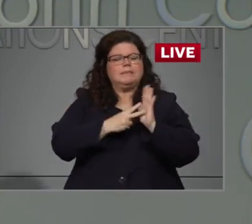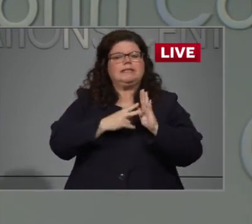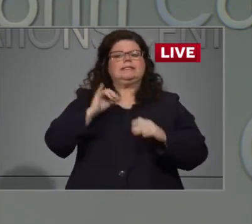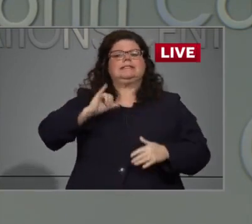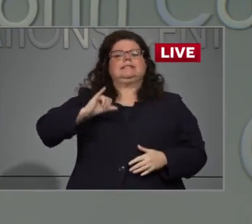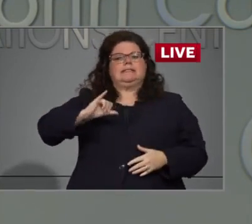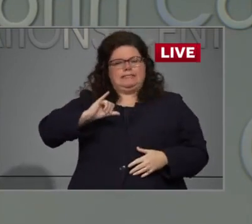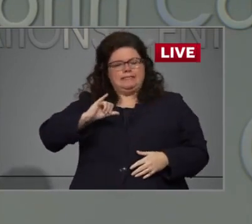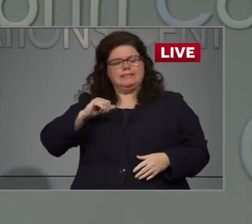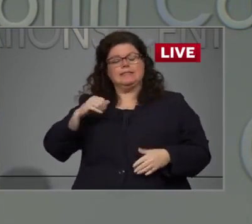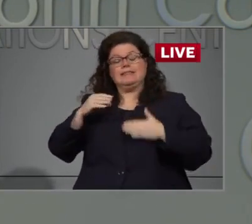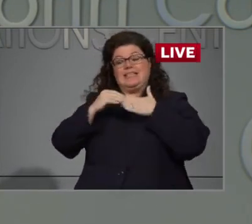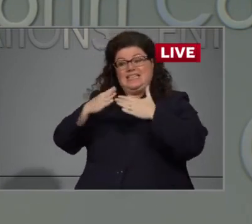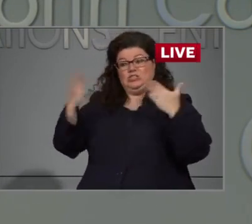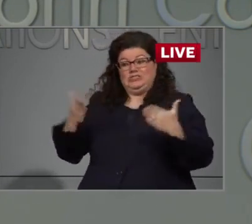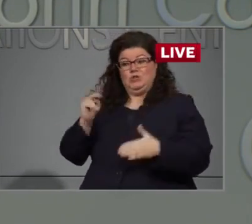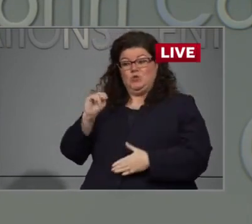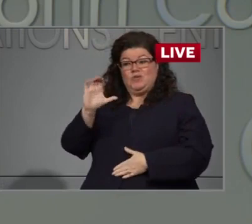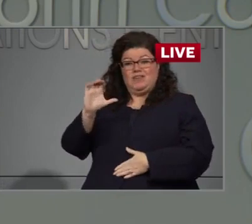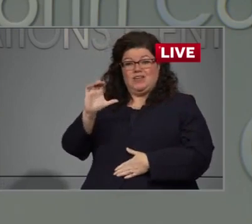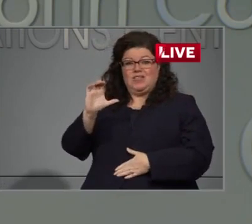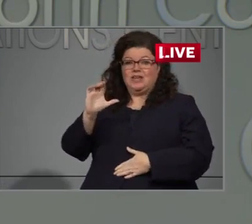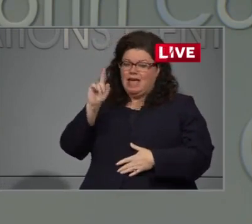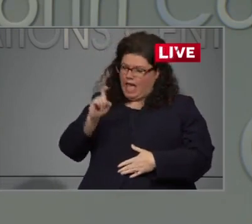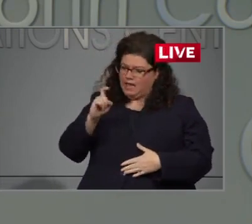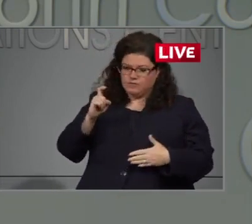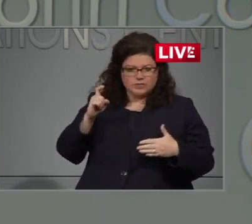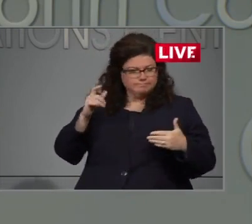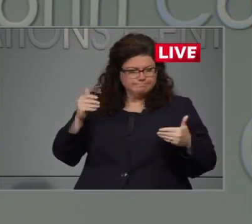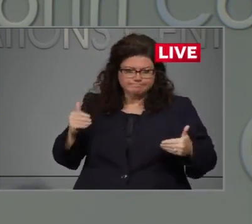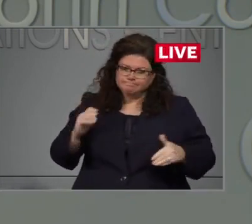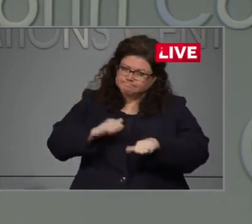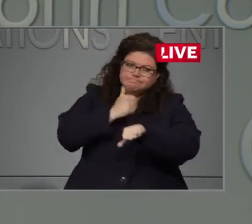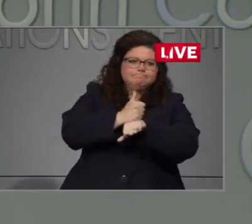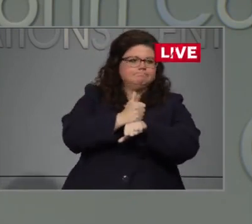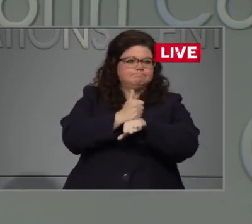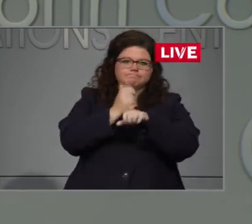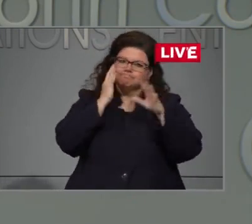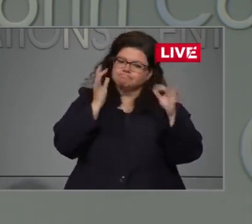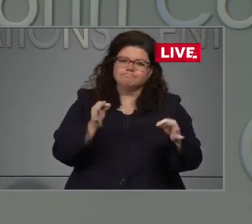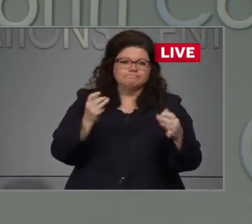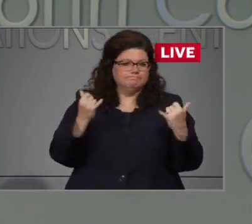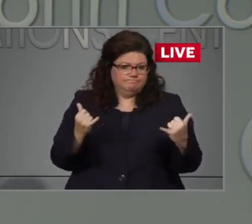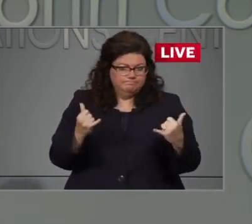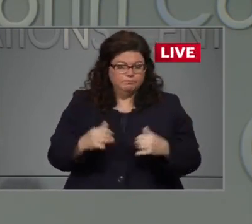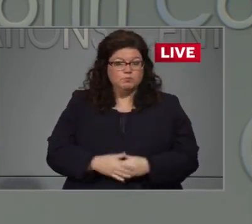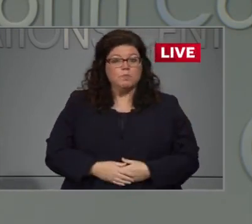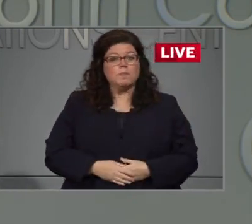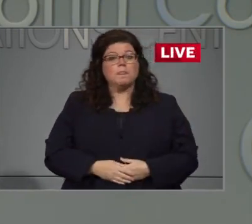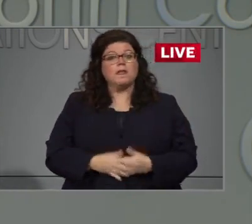HE CAUTIONED THAT LEADERS IN OUR STATE HAVE TO ACT TO BLUNT THE SURGE OF CASES.